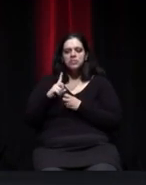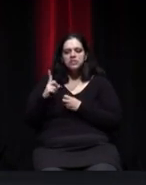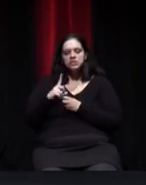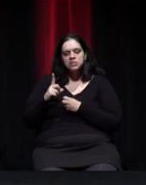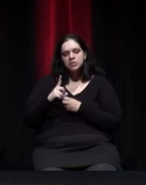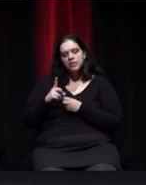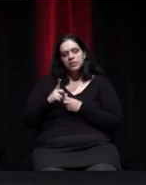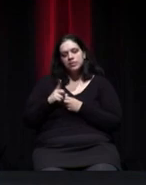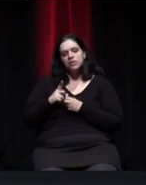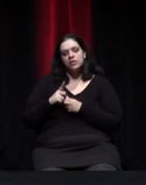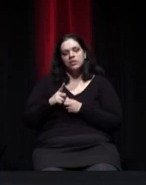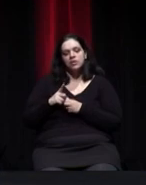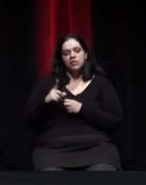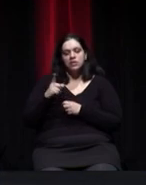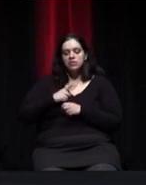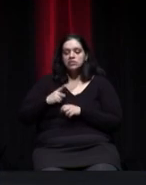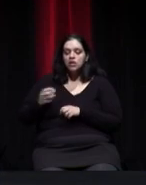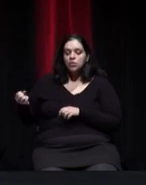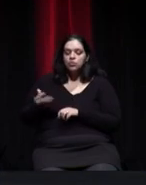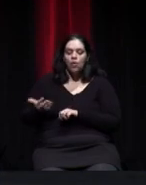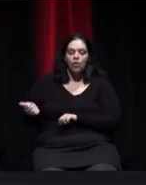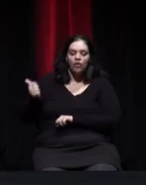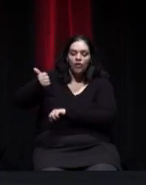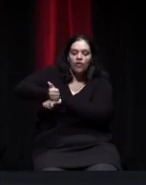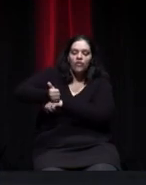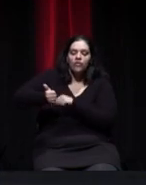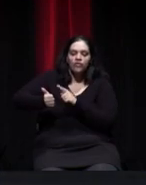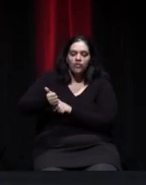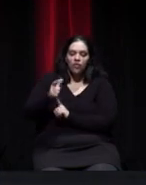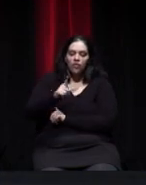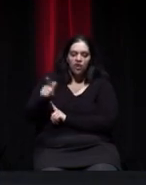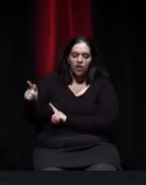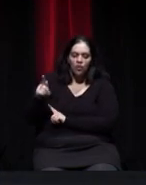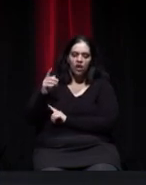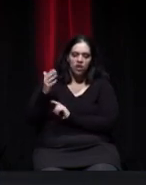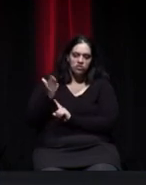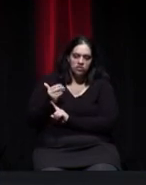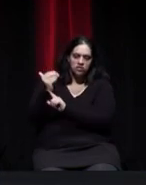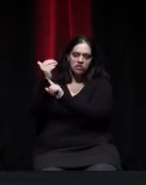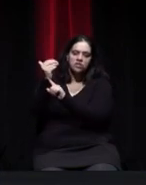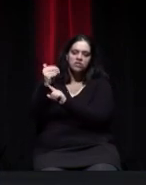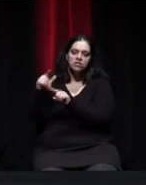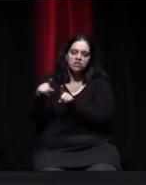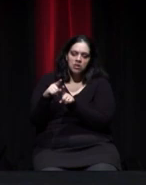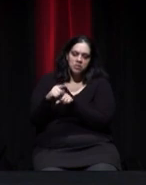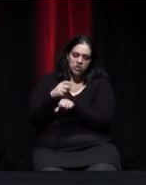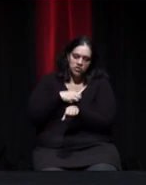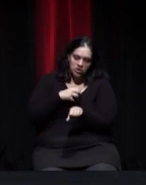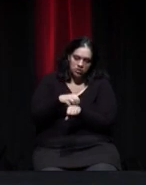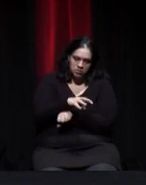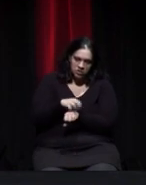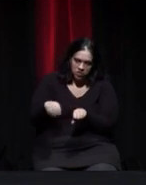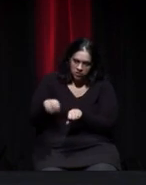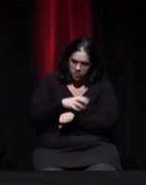by another form of language, of technology and of mediation of the human affairs.